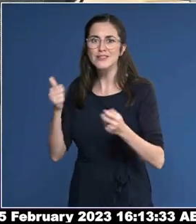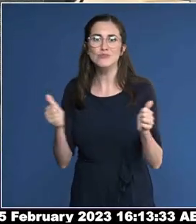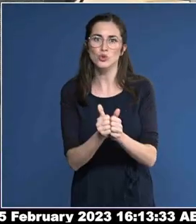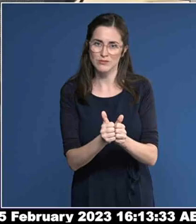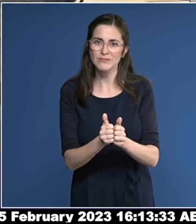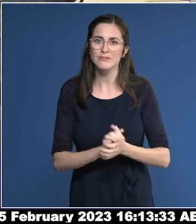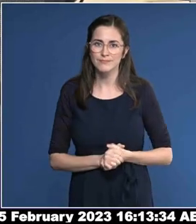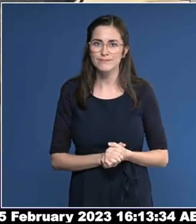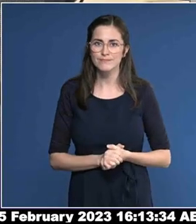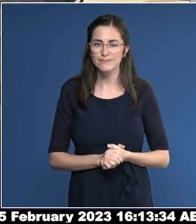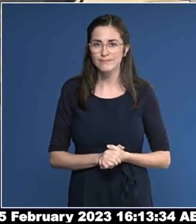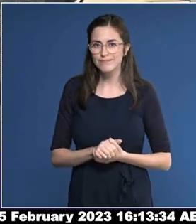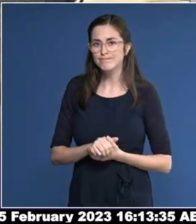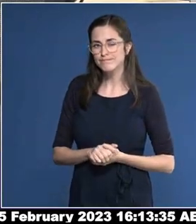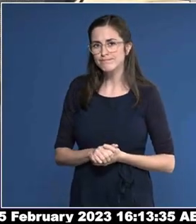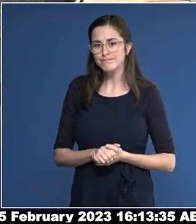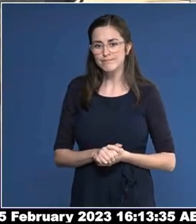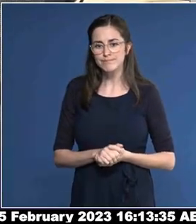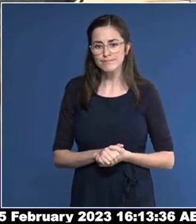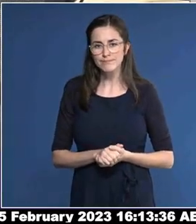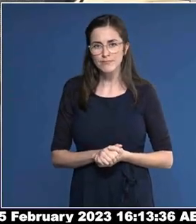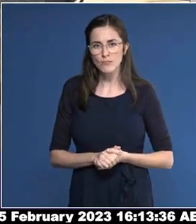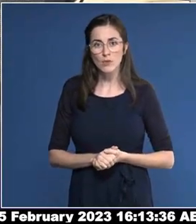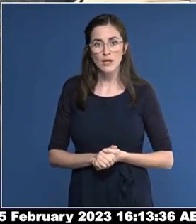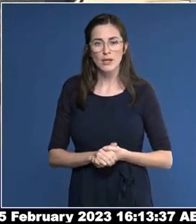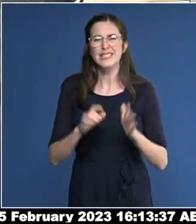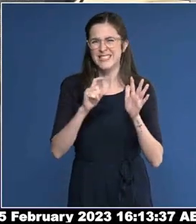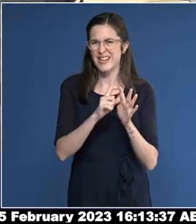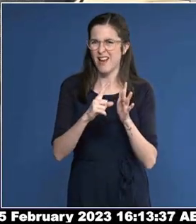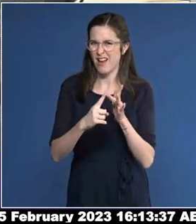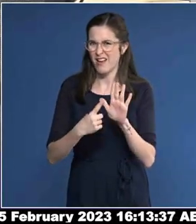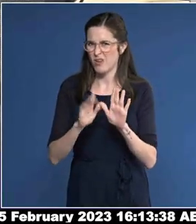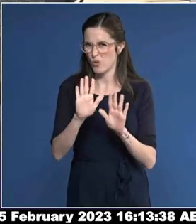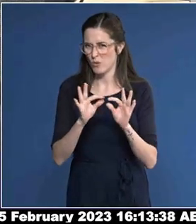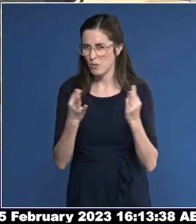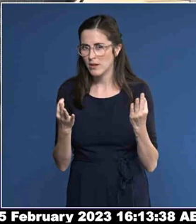And DIA is doing some work on what I might refer to briefly as